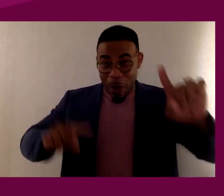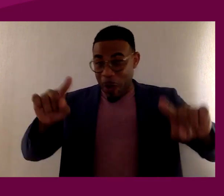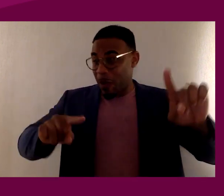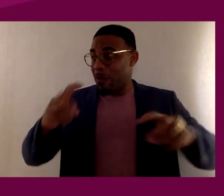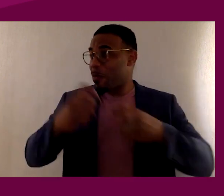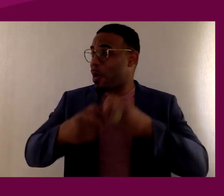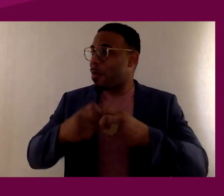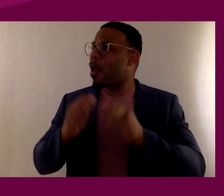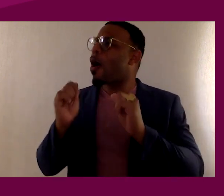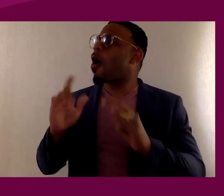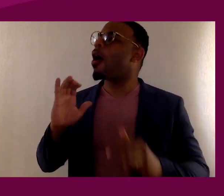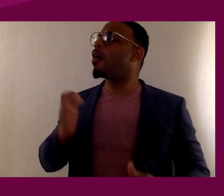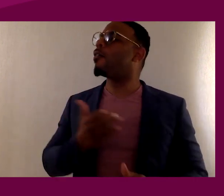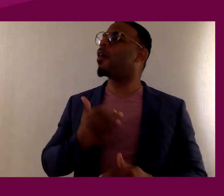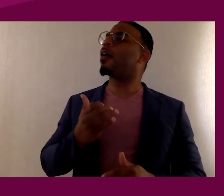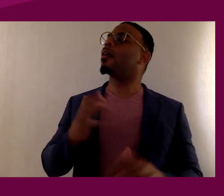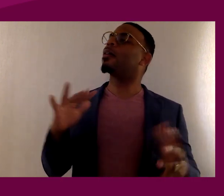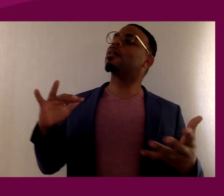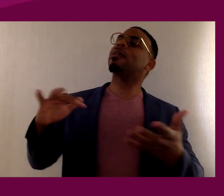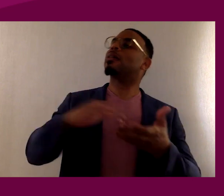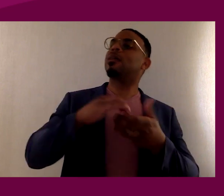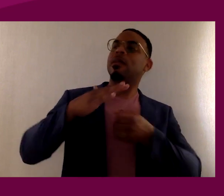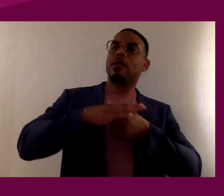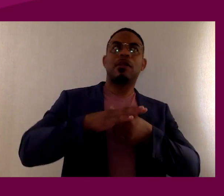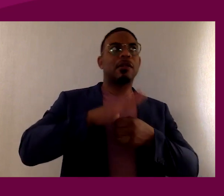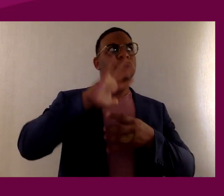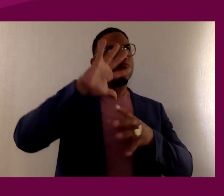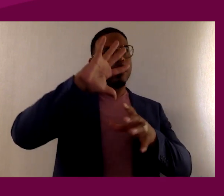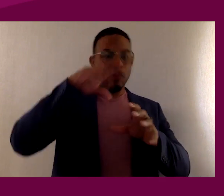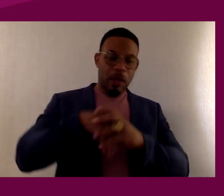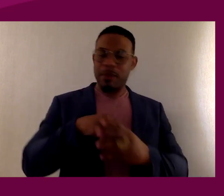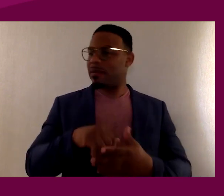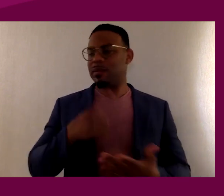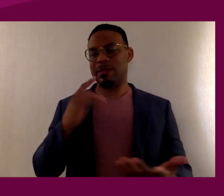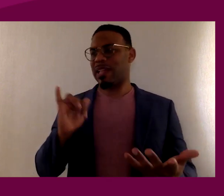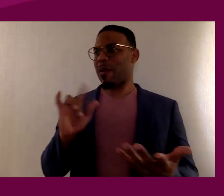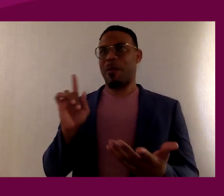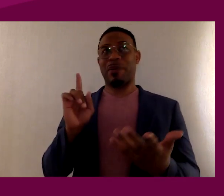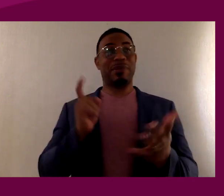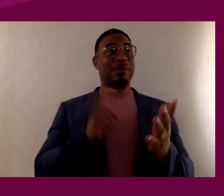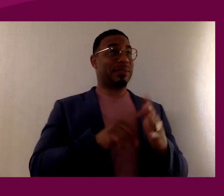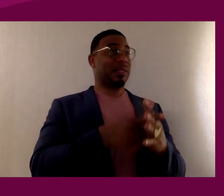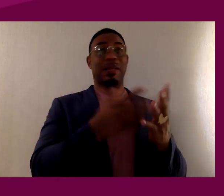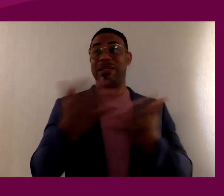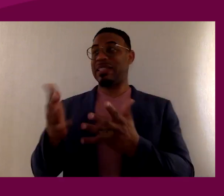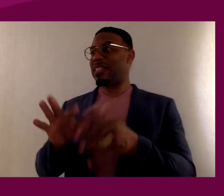tackle all of the different problems that all of our collective oppression is wrapped up in? It's